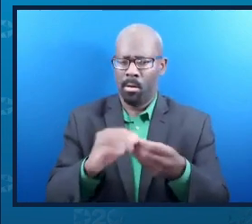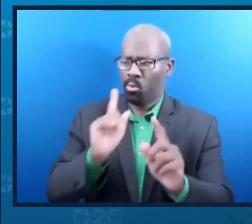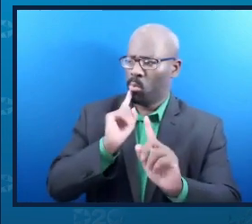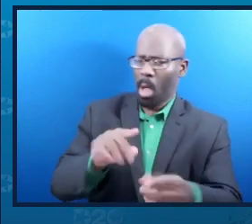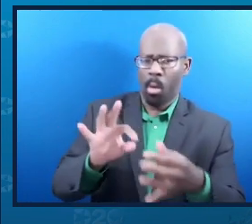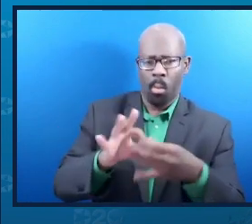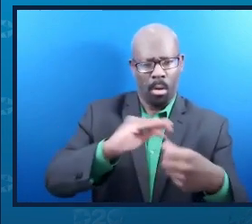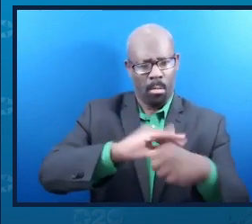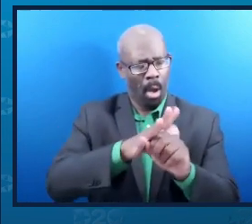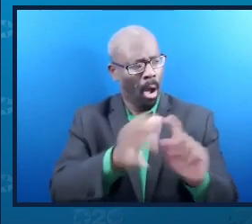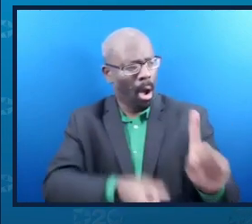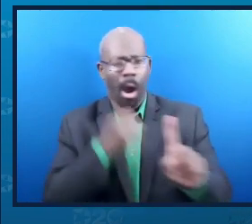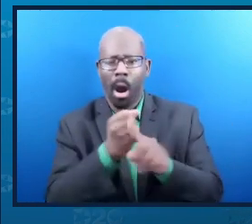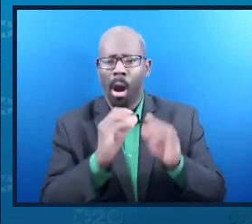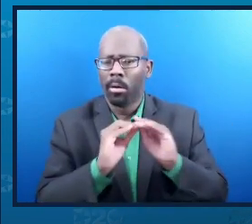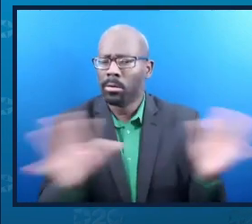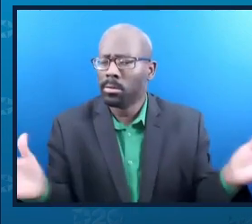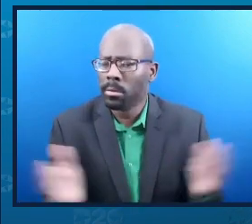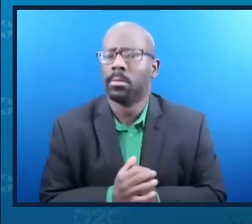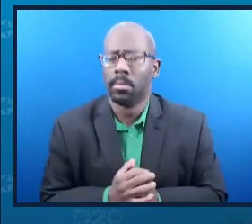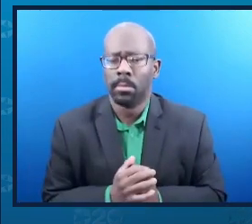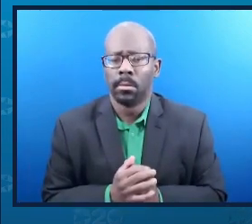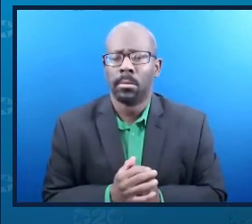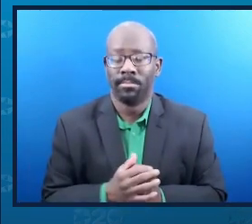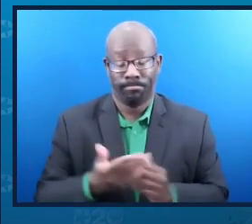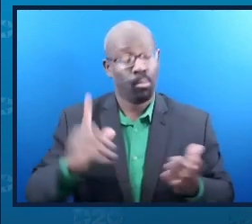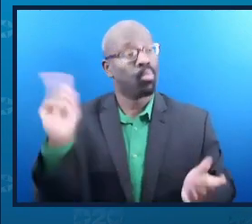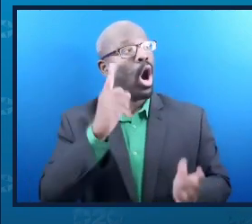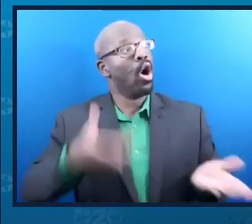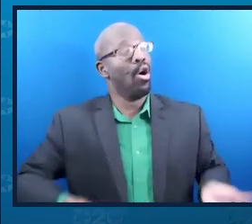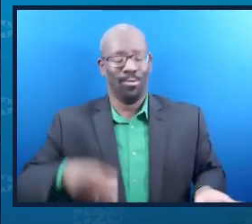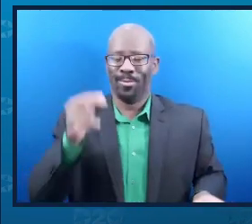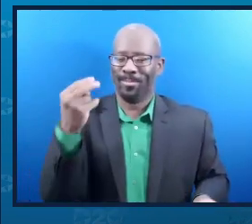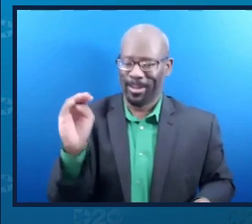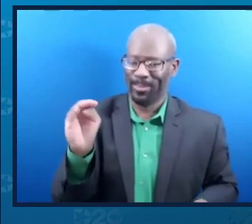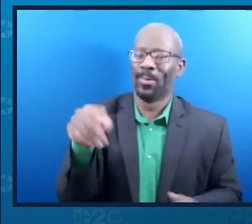SINGLE DAY.